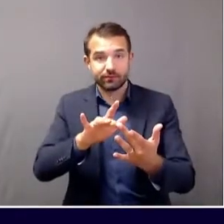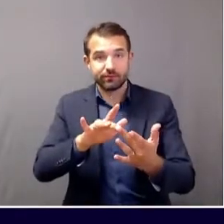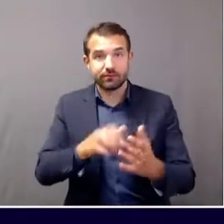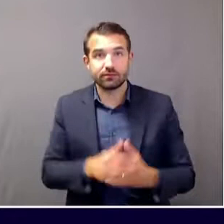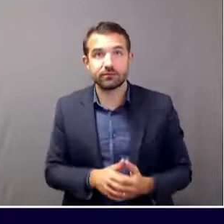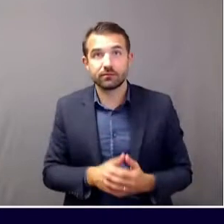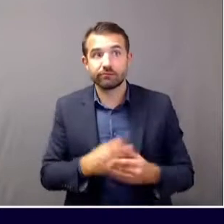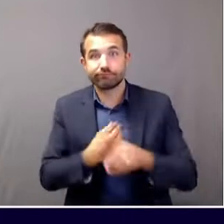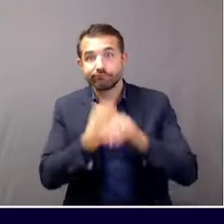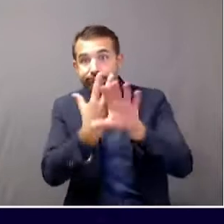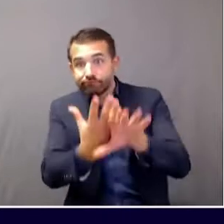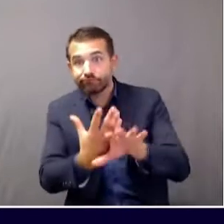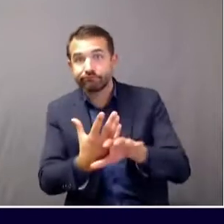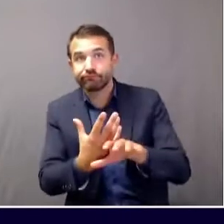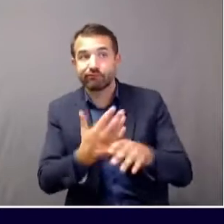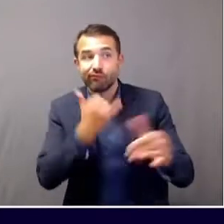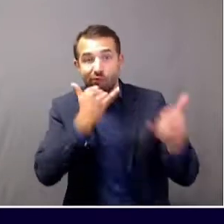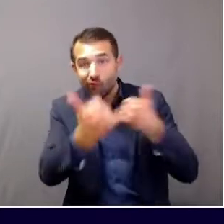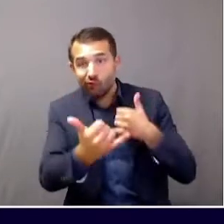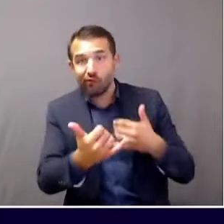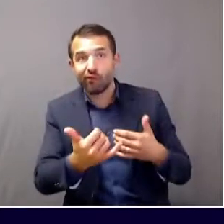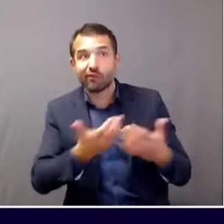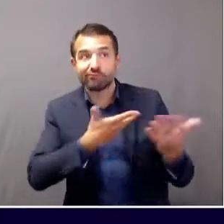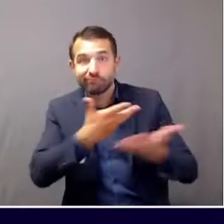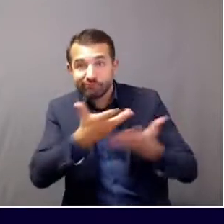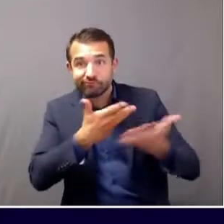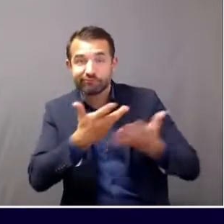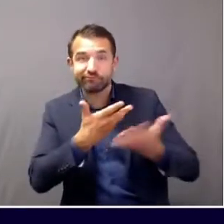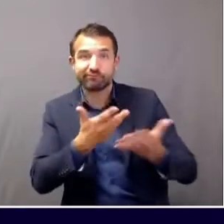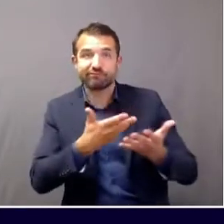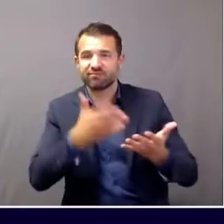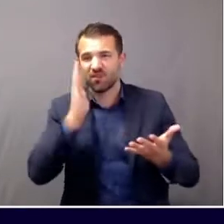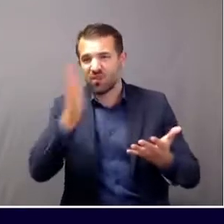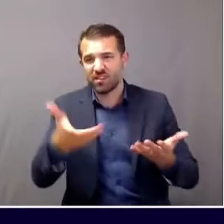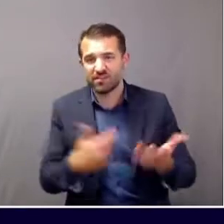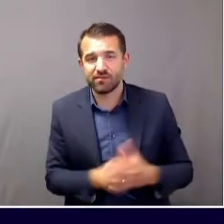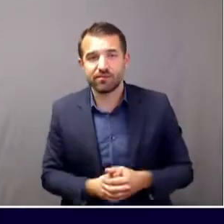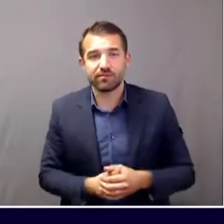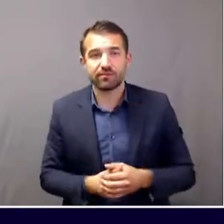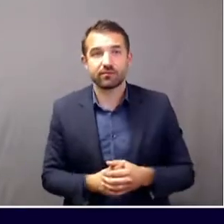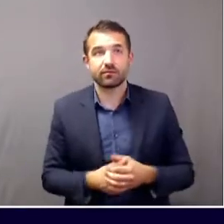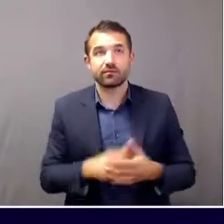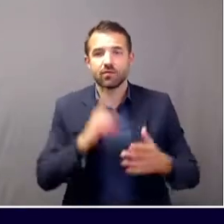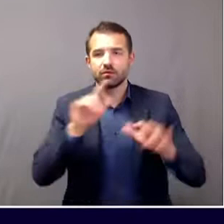think one of the themes one of